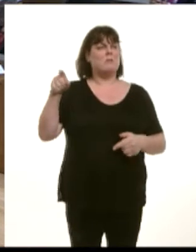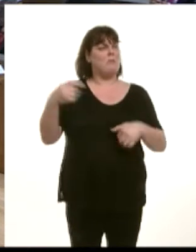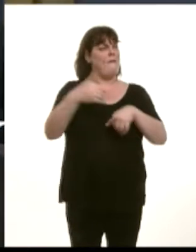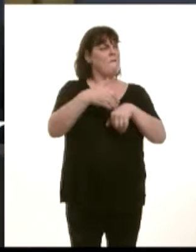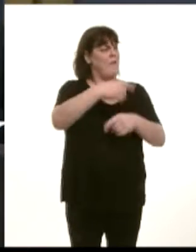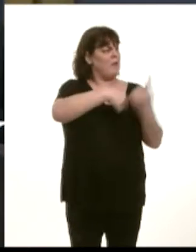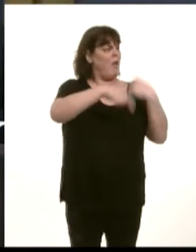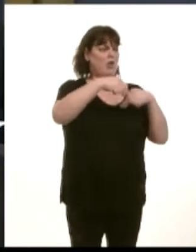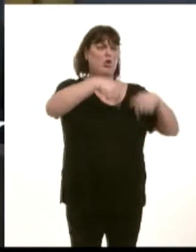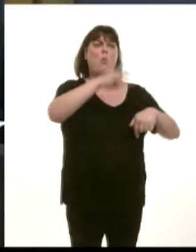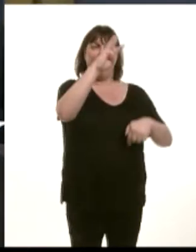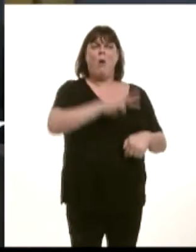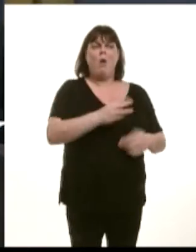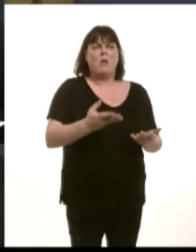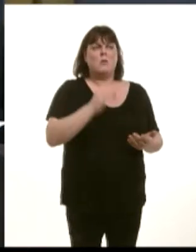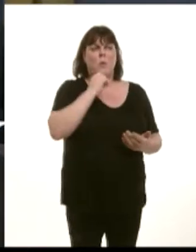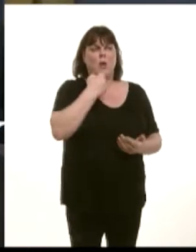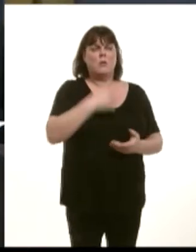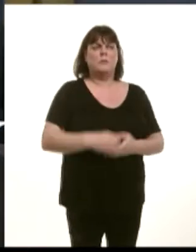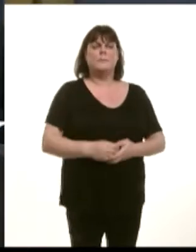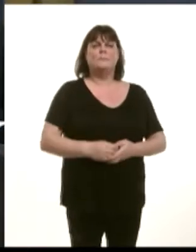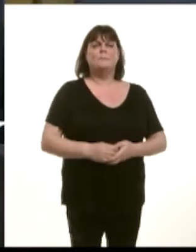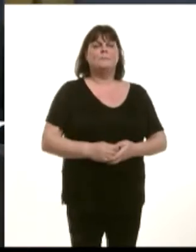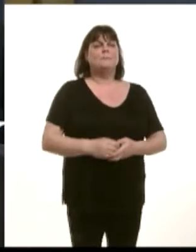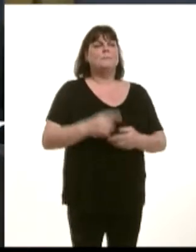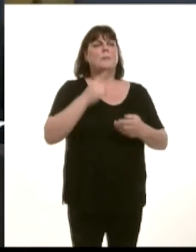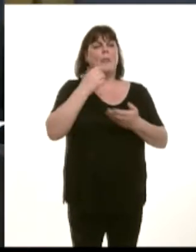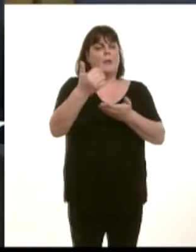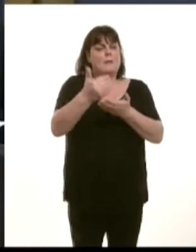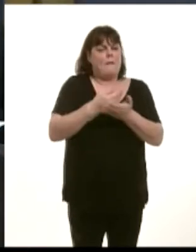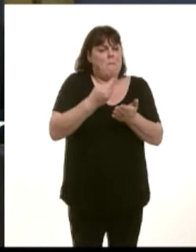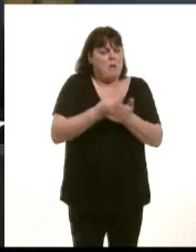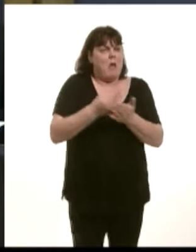in this place here, and the motion and the austerity consensus that your party and your